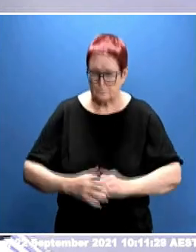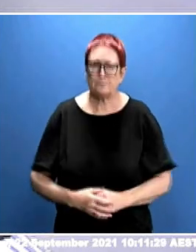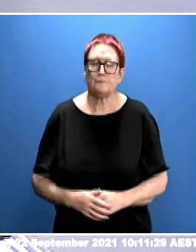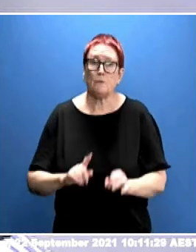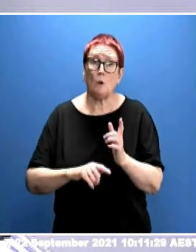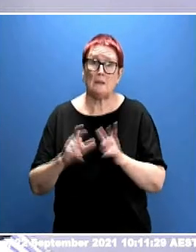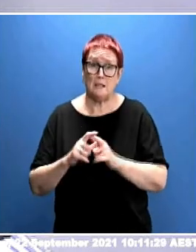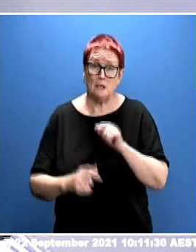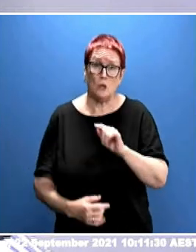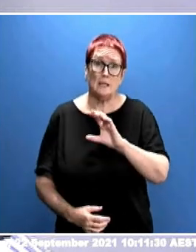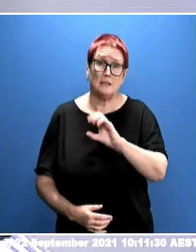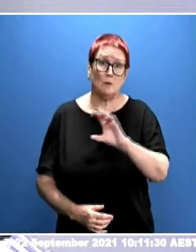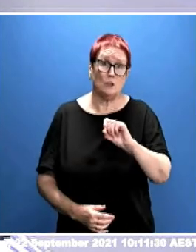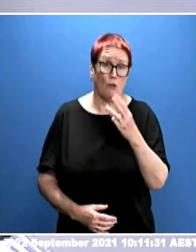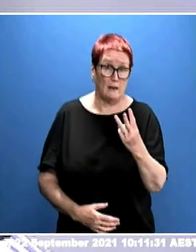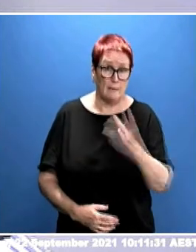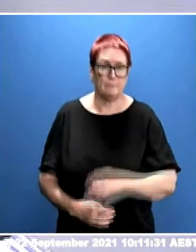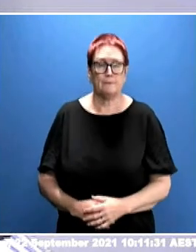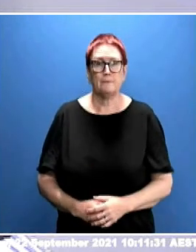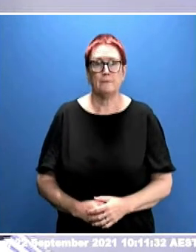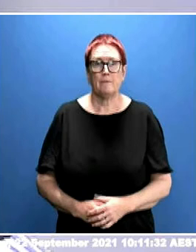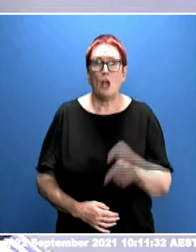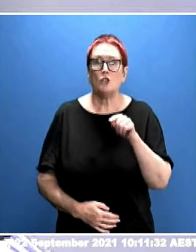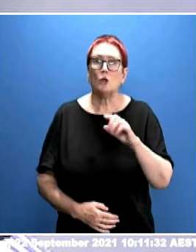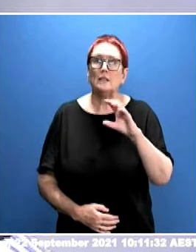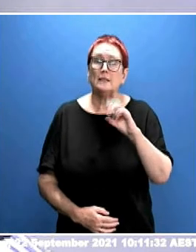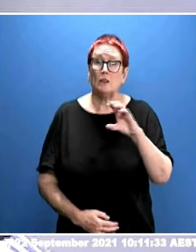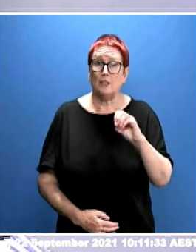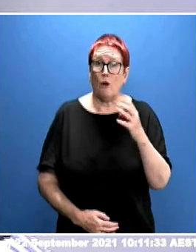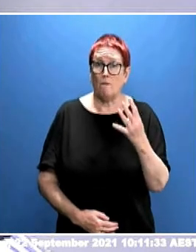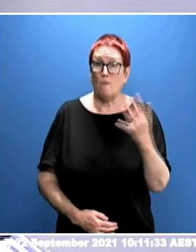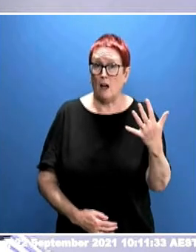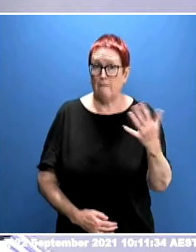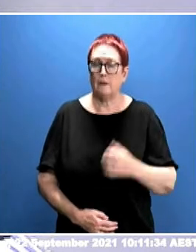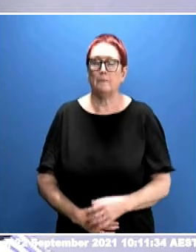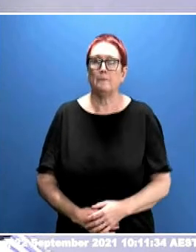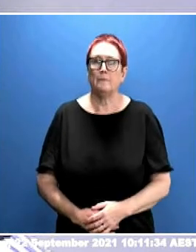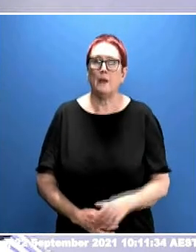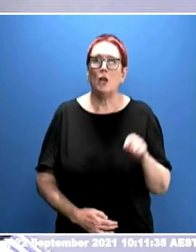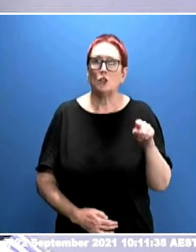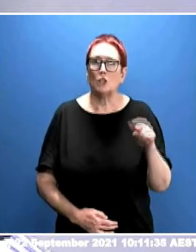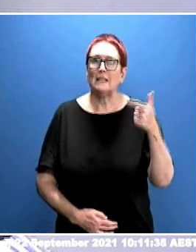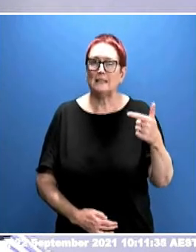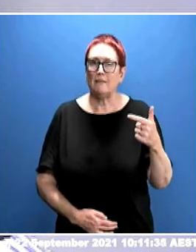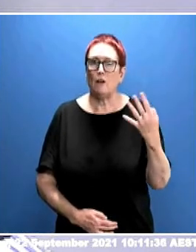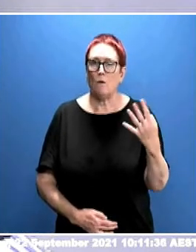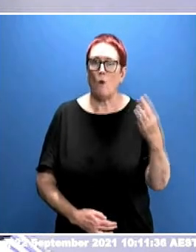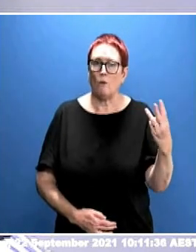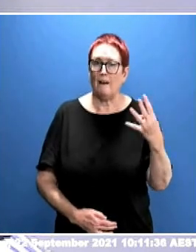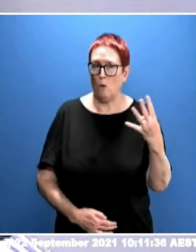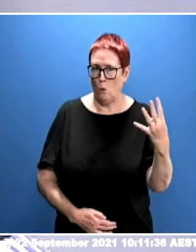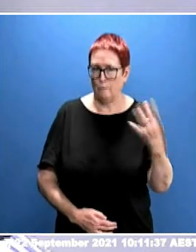QLD.0003.0045.7434.